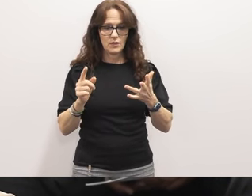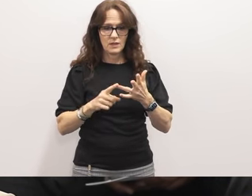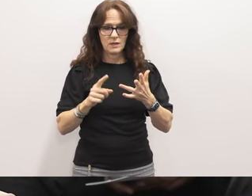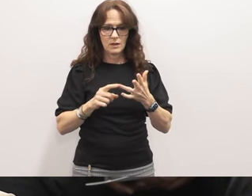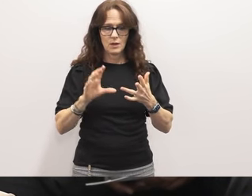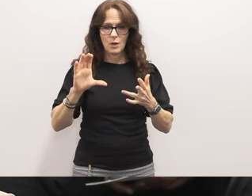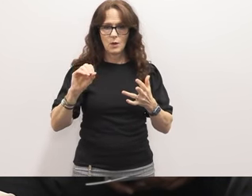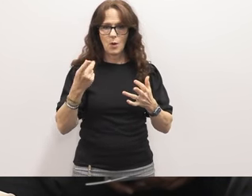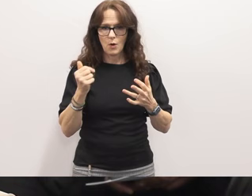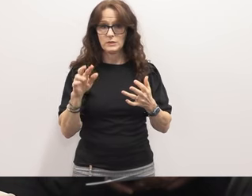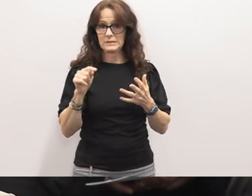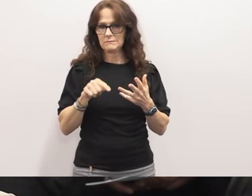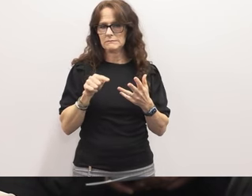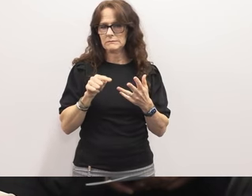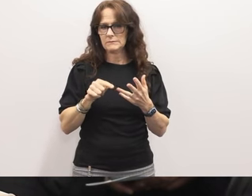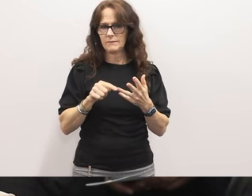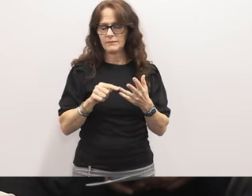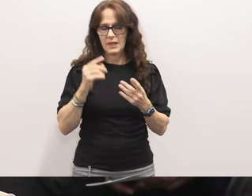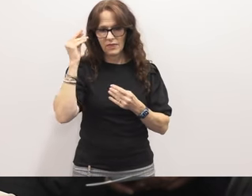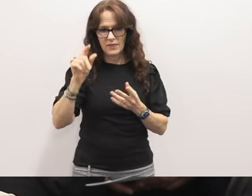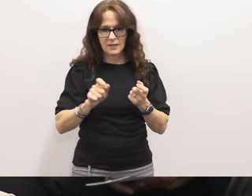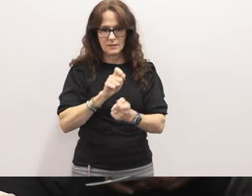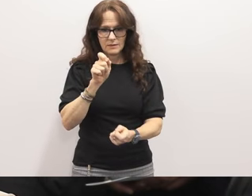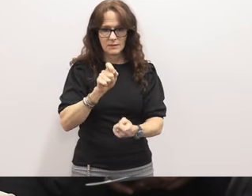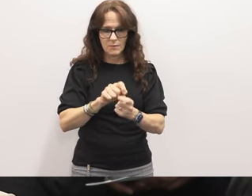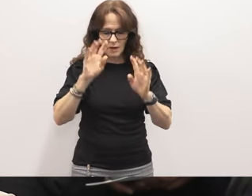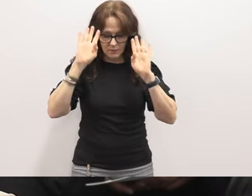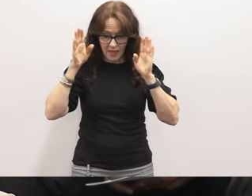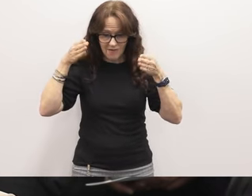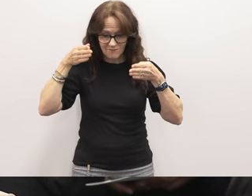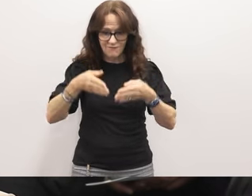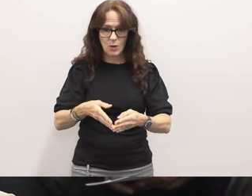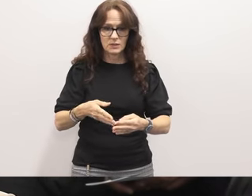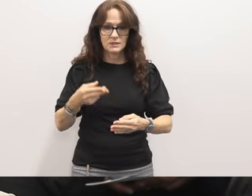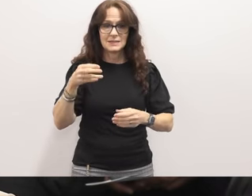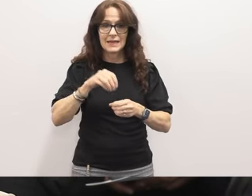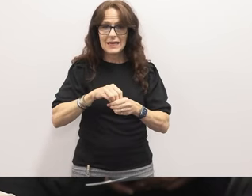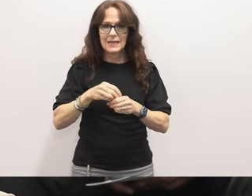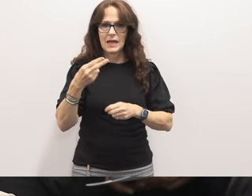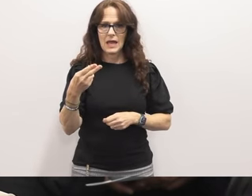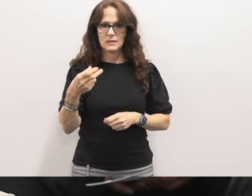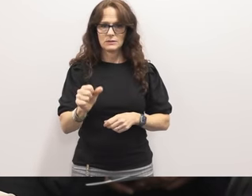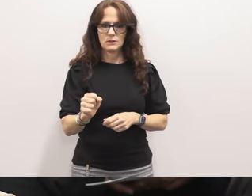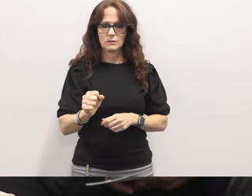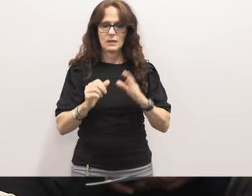And so just think about the precision of that focus in our high schools, in our expectations.